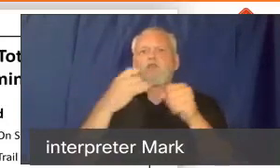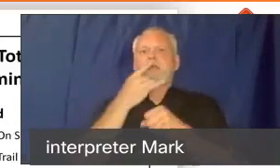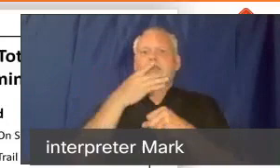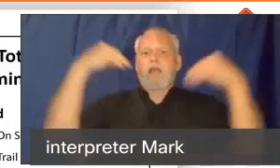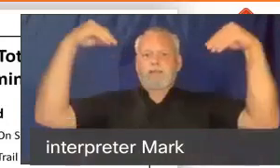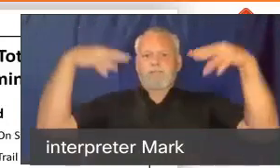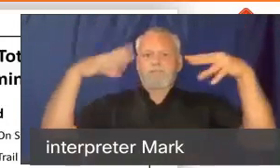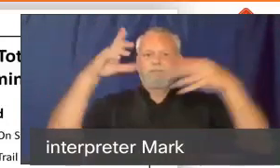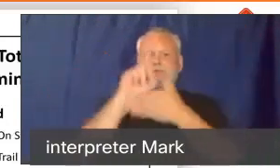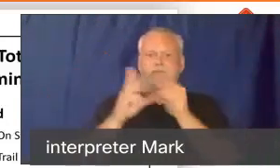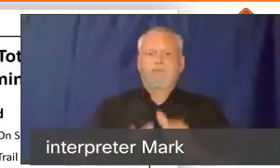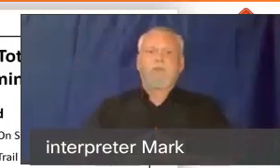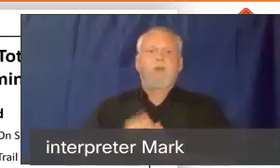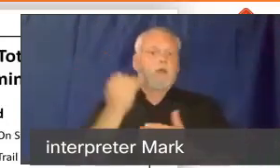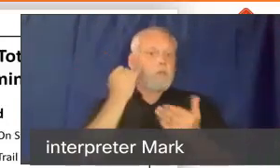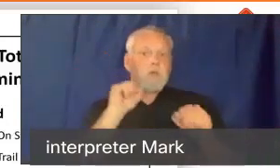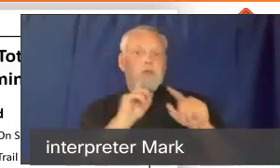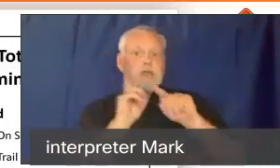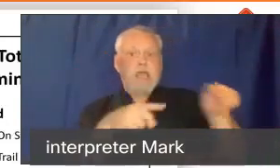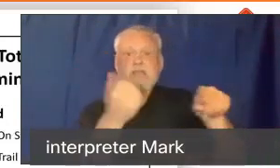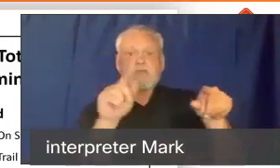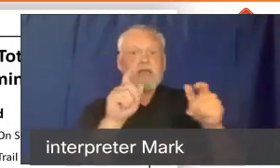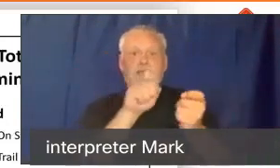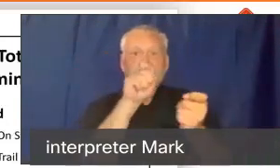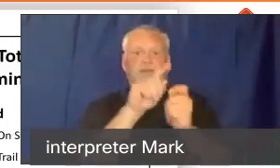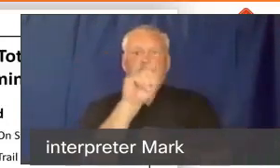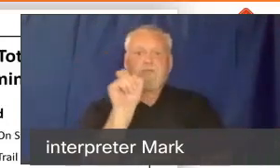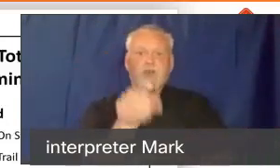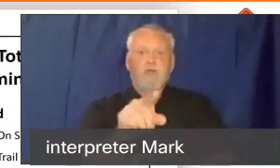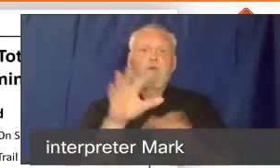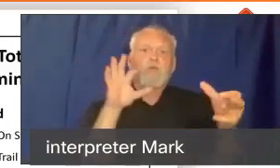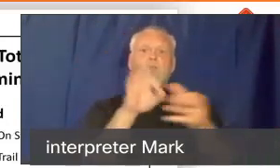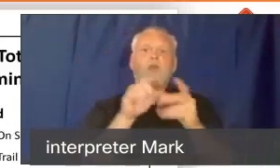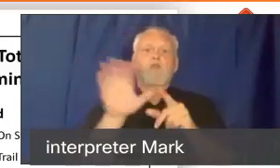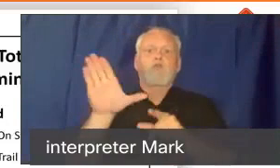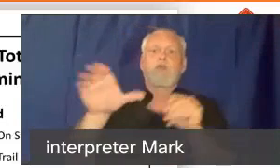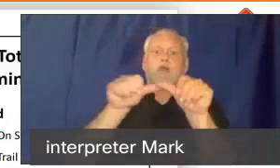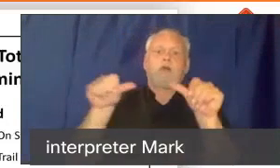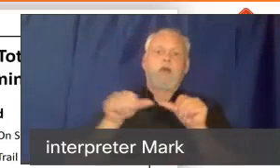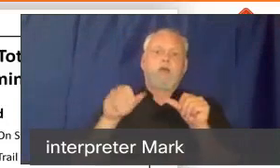So, we'd be happy to answer any any specific questions related to their areas of focus.